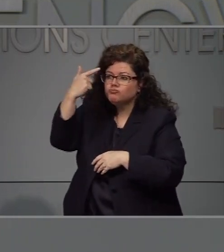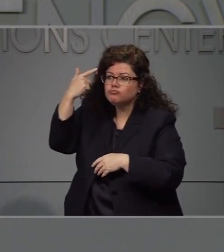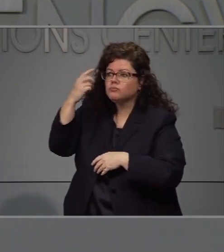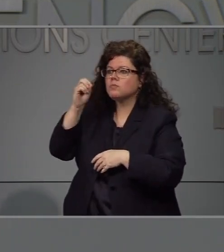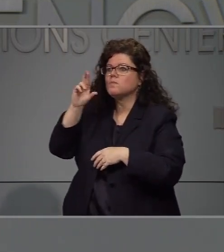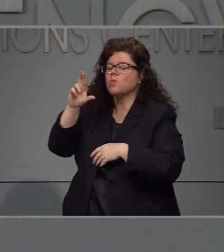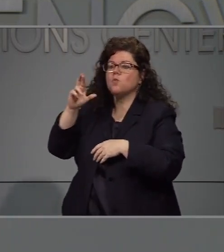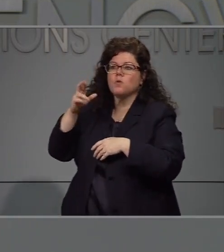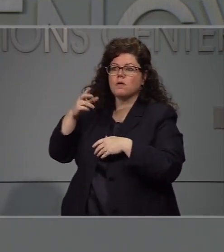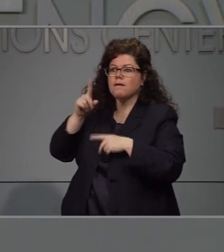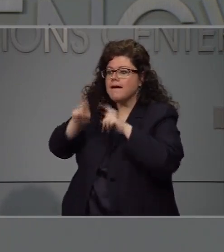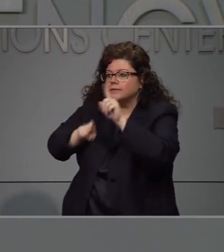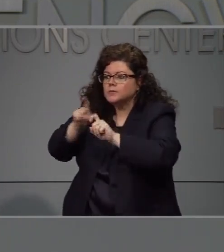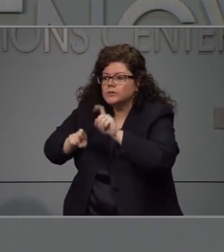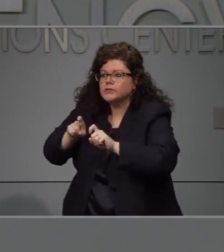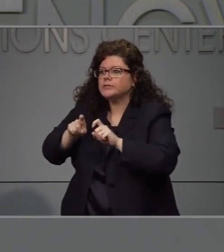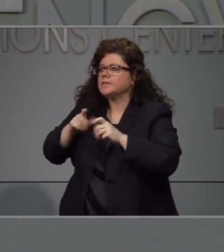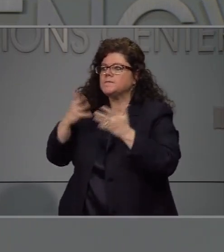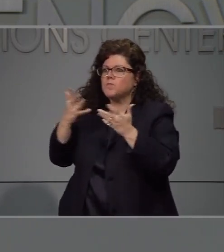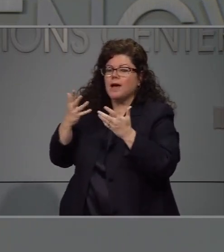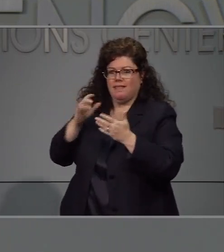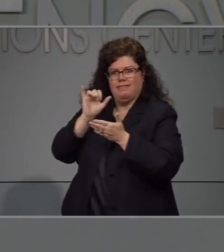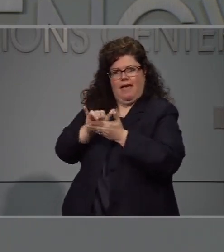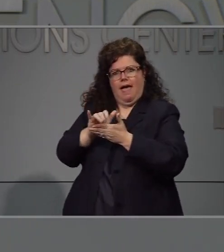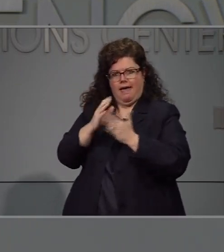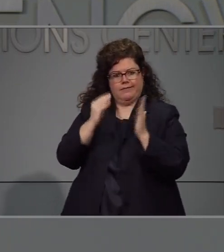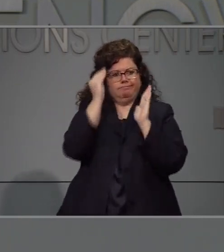BUT WE HAVE ADDITIONAL GUIDANCE AND WORK WITH THE RESTAURANT ASSOCIATION VERY CLOSELY ON THAT INVOLVED EVERYTHING HOW